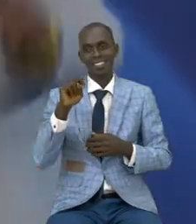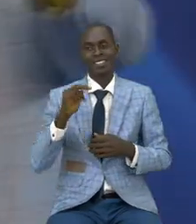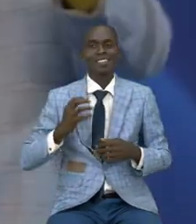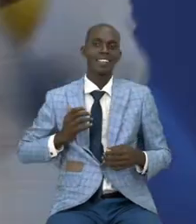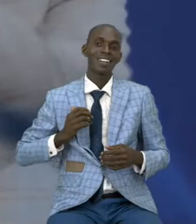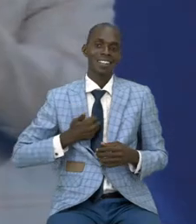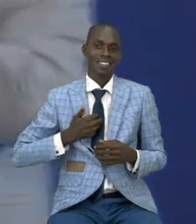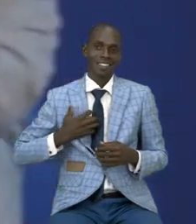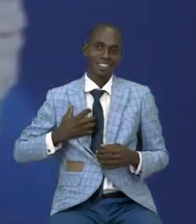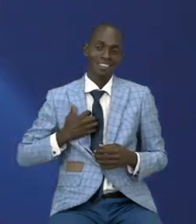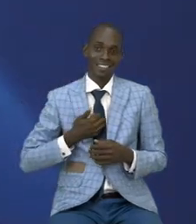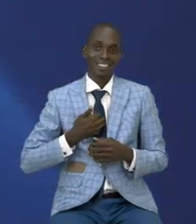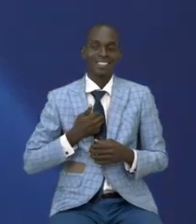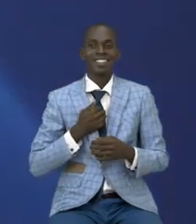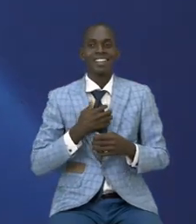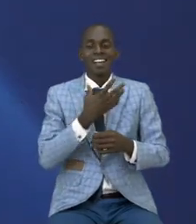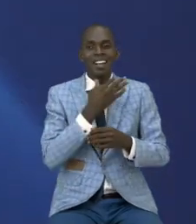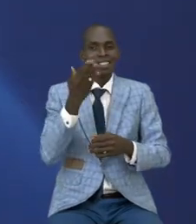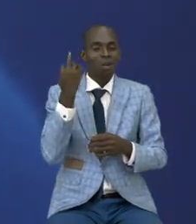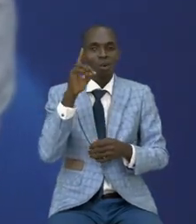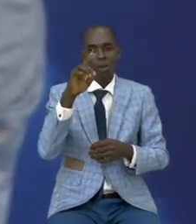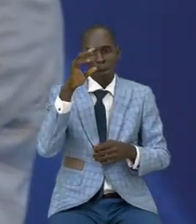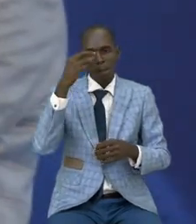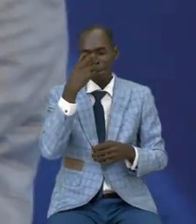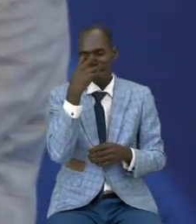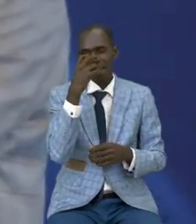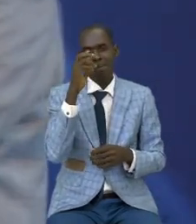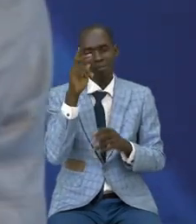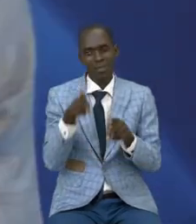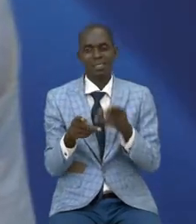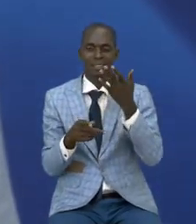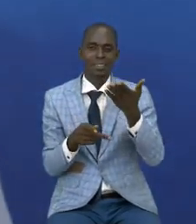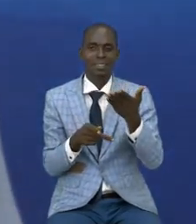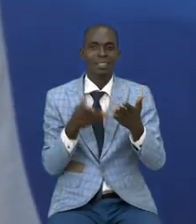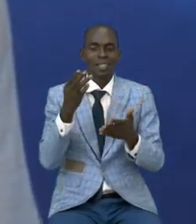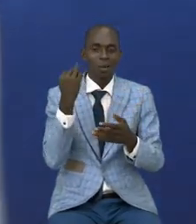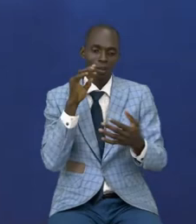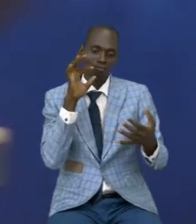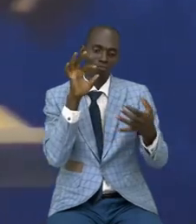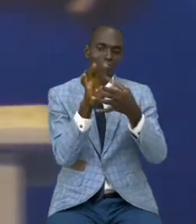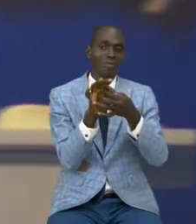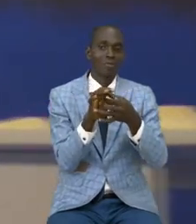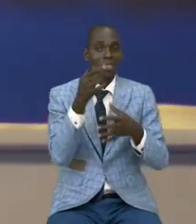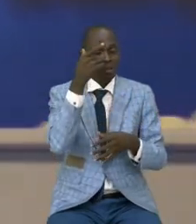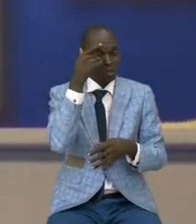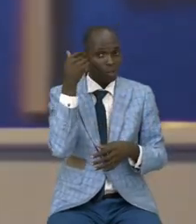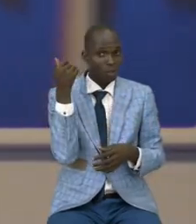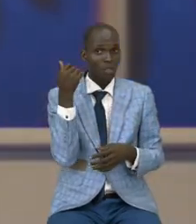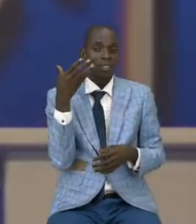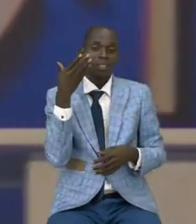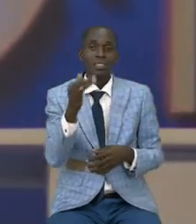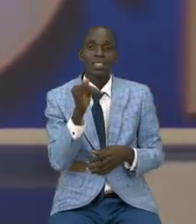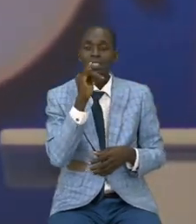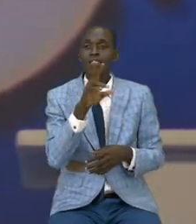and this man was blind and there was connection look at that because there is no discrimination